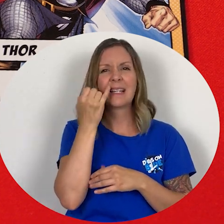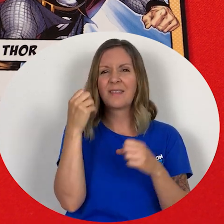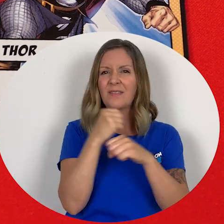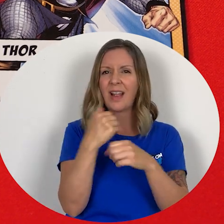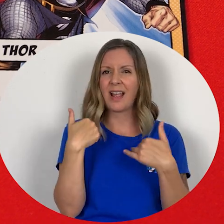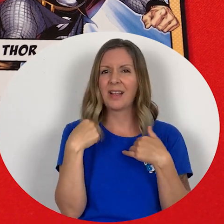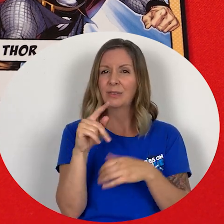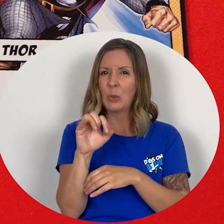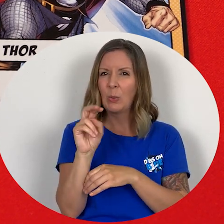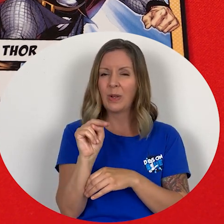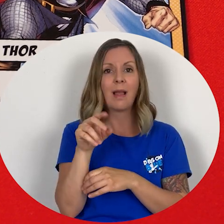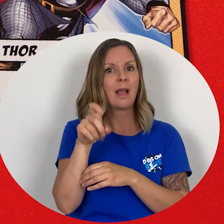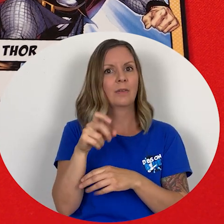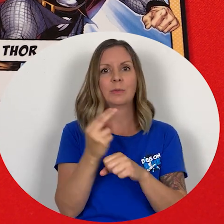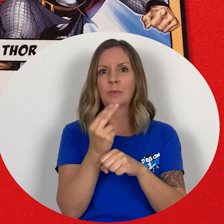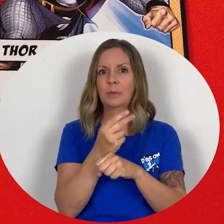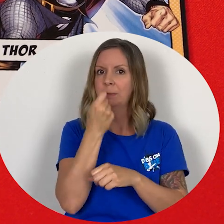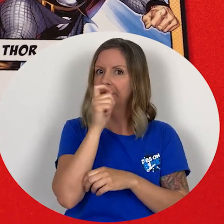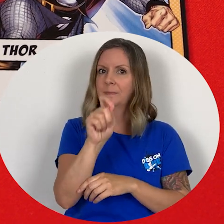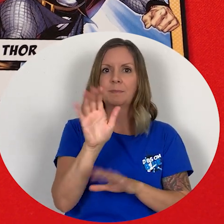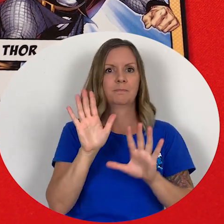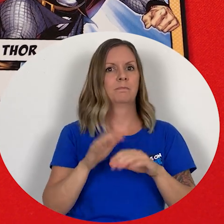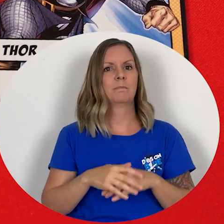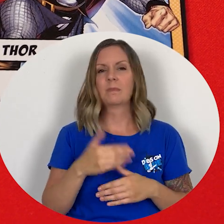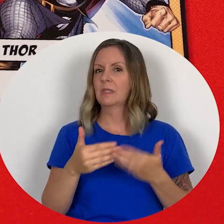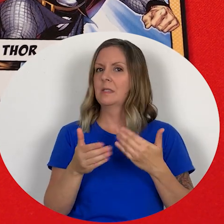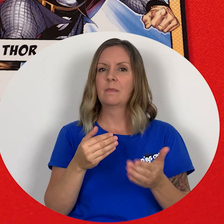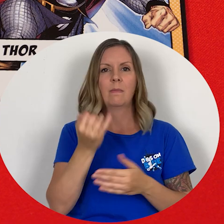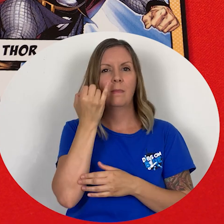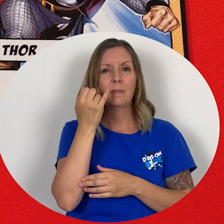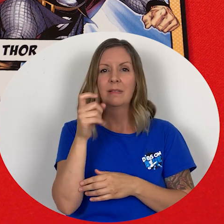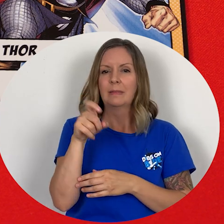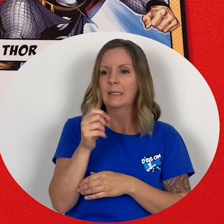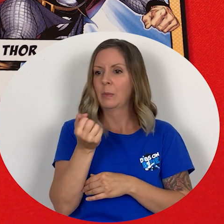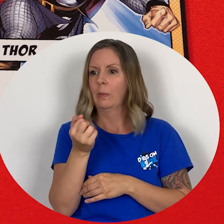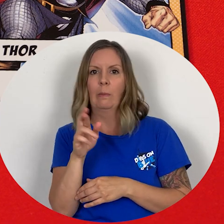a Power Token during a fight if you have one, even if you don’t need it. For example,